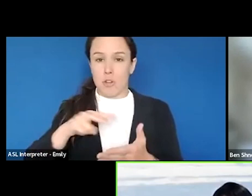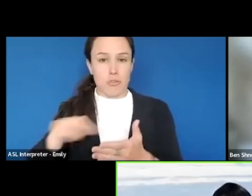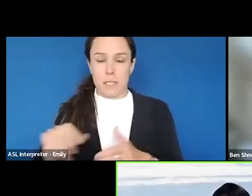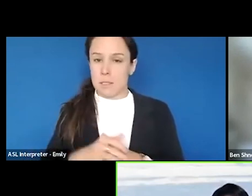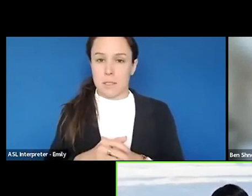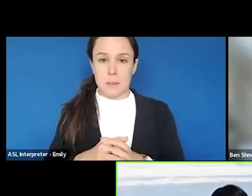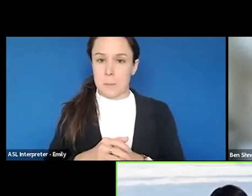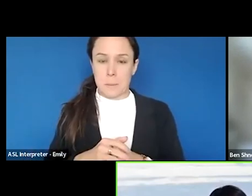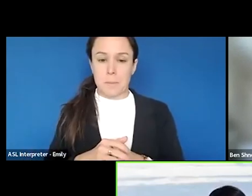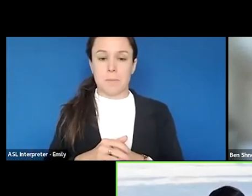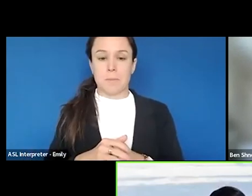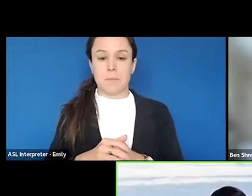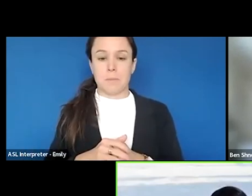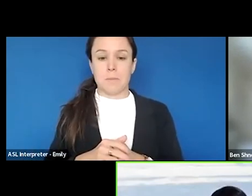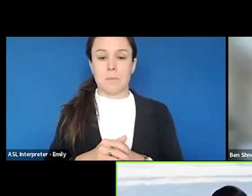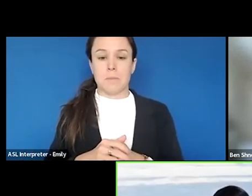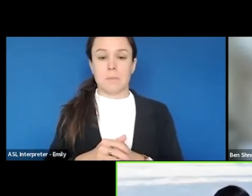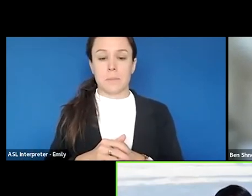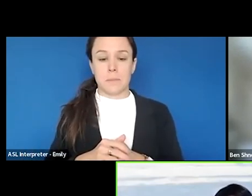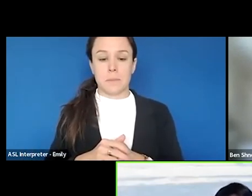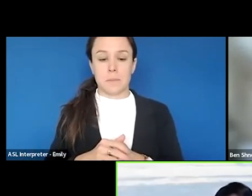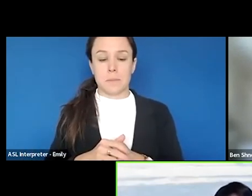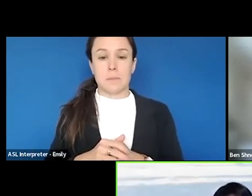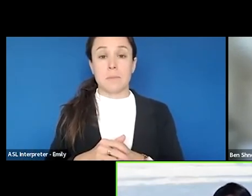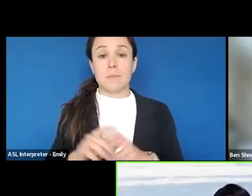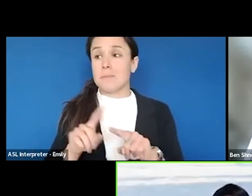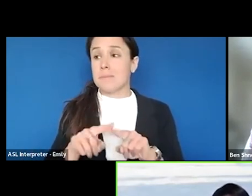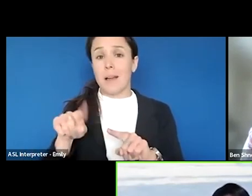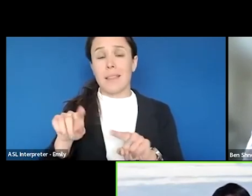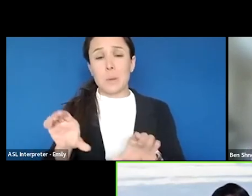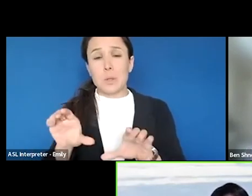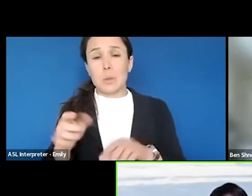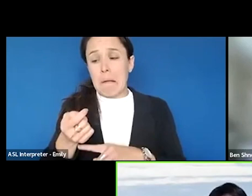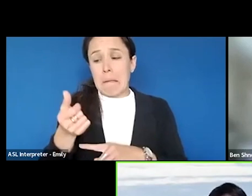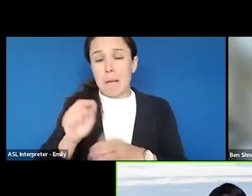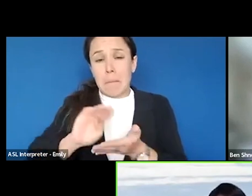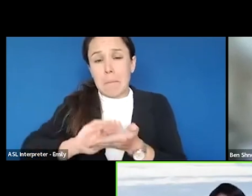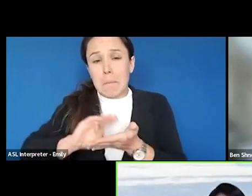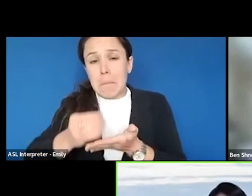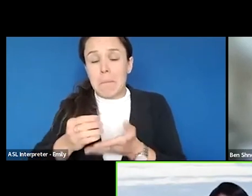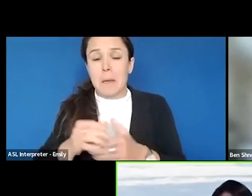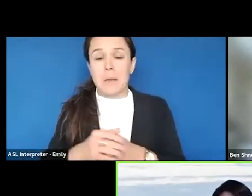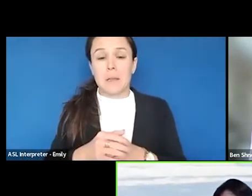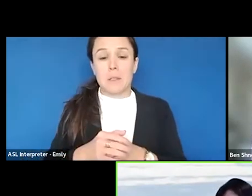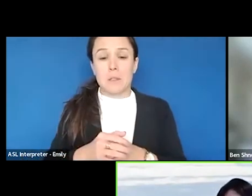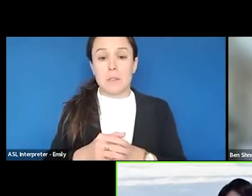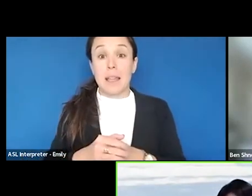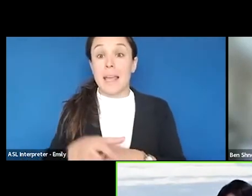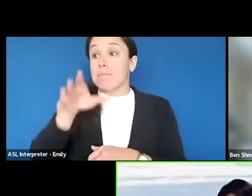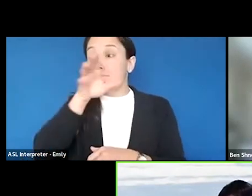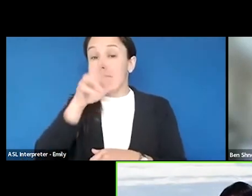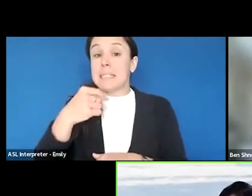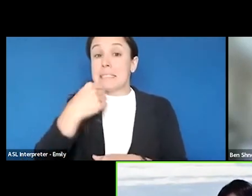but they were just doing the minimal amount that allows them to say call so and so in their native